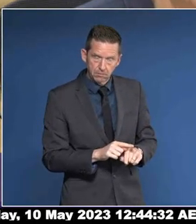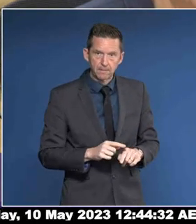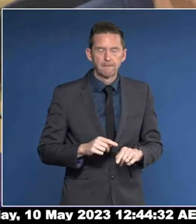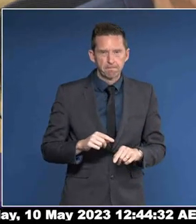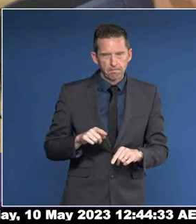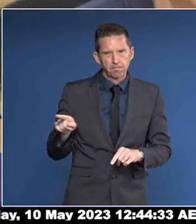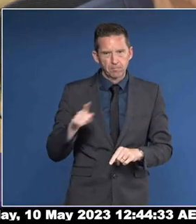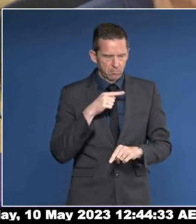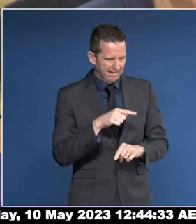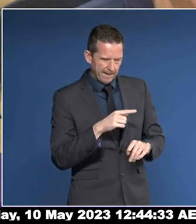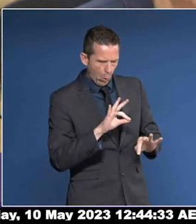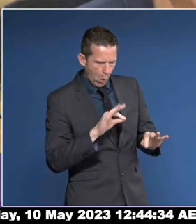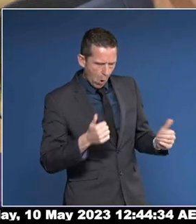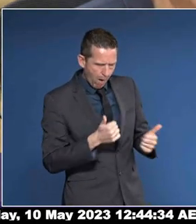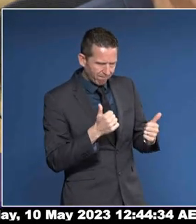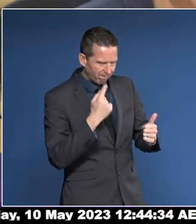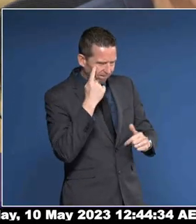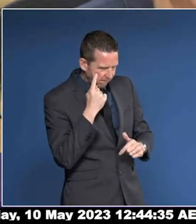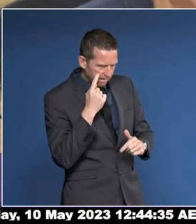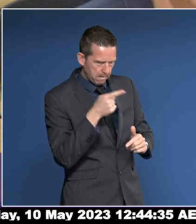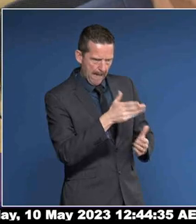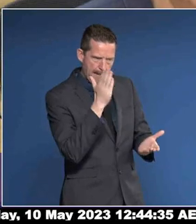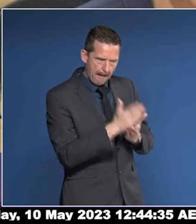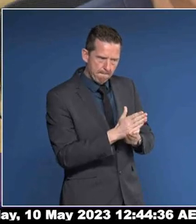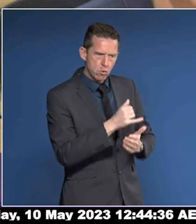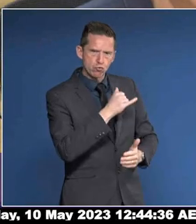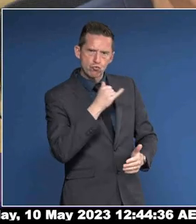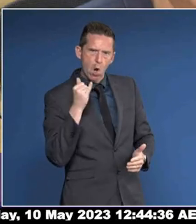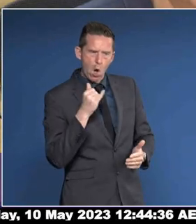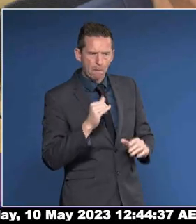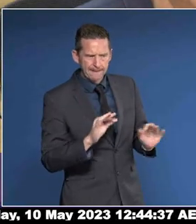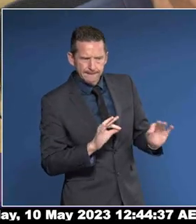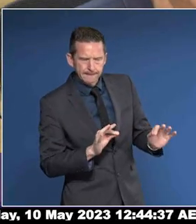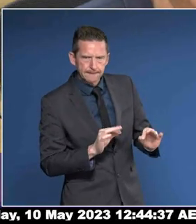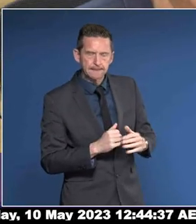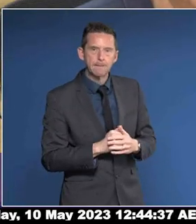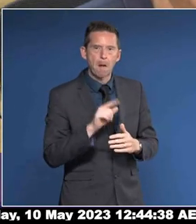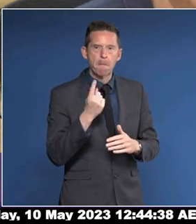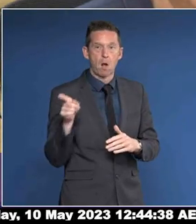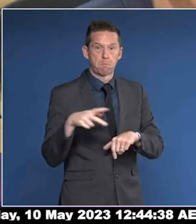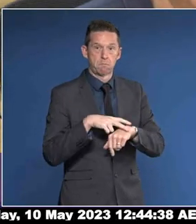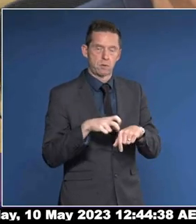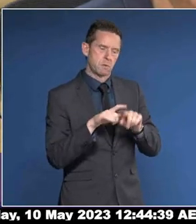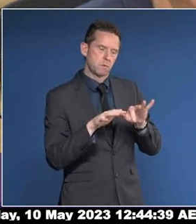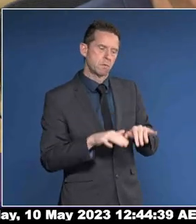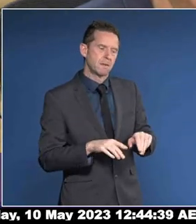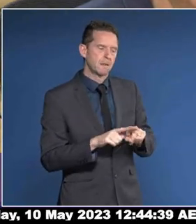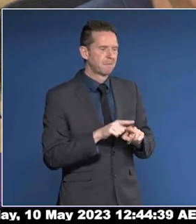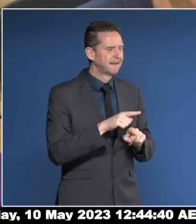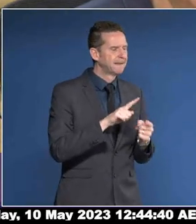to suggest a criminal offence has been committed, but on this occasion the police also contact DOCS after hours.'